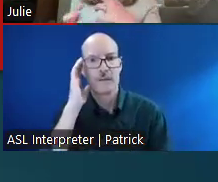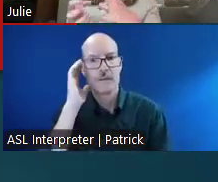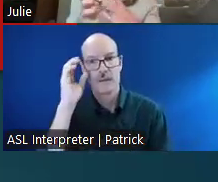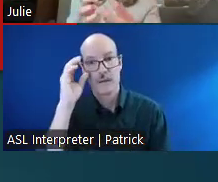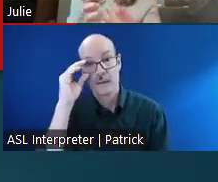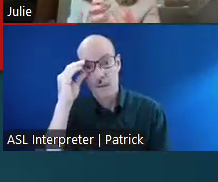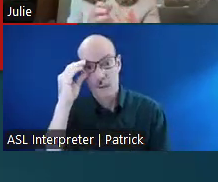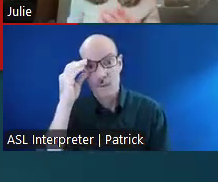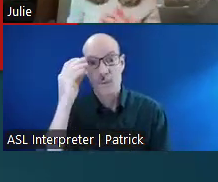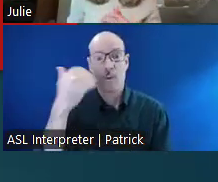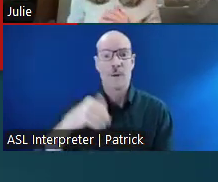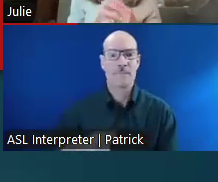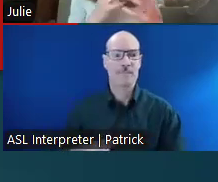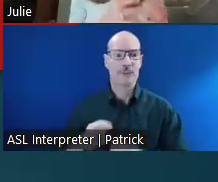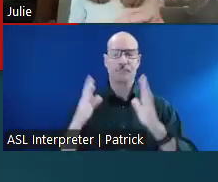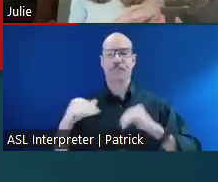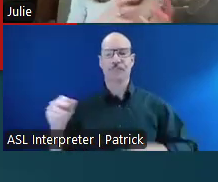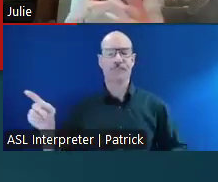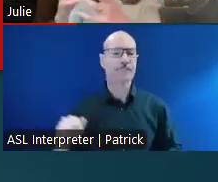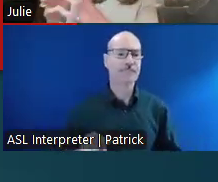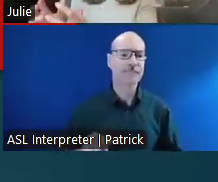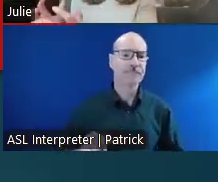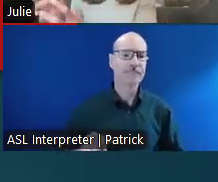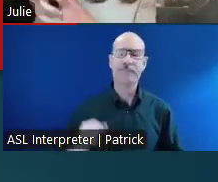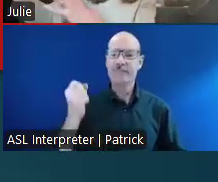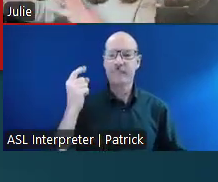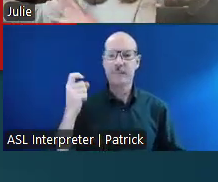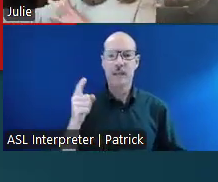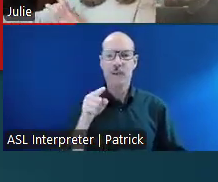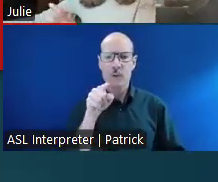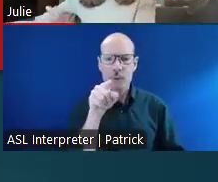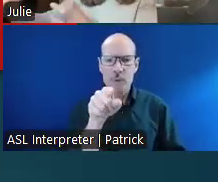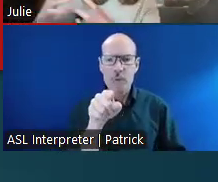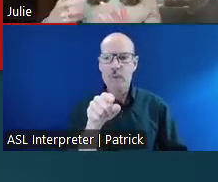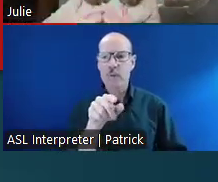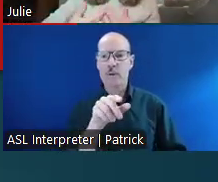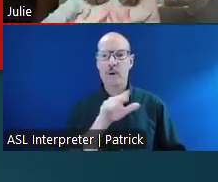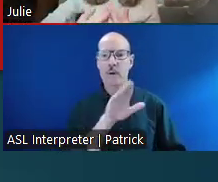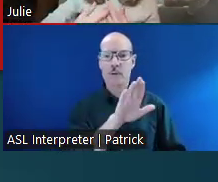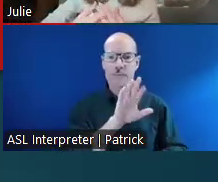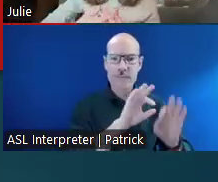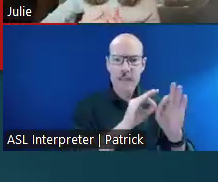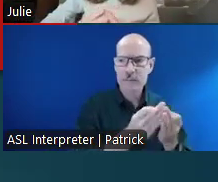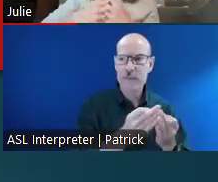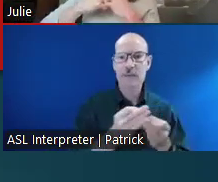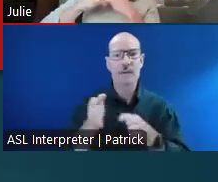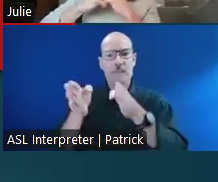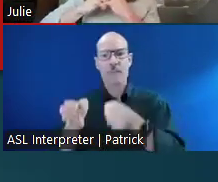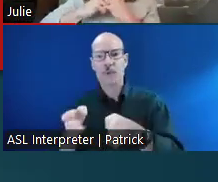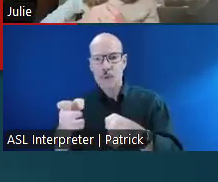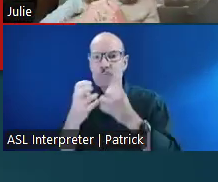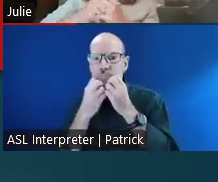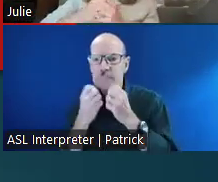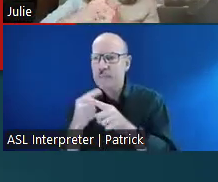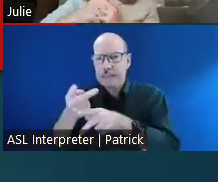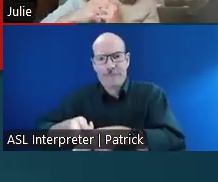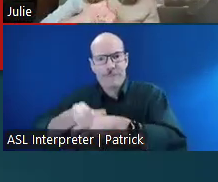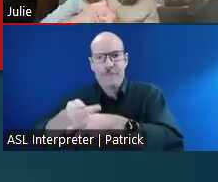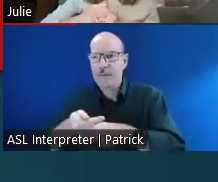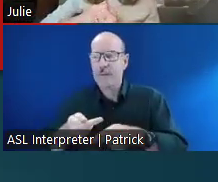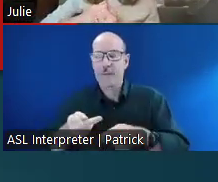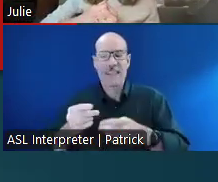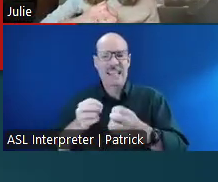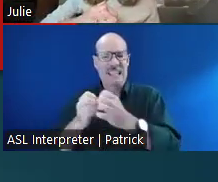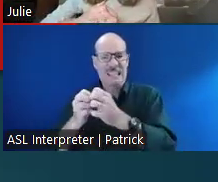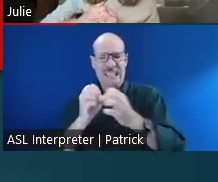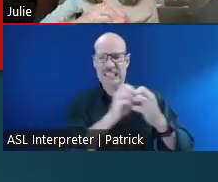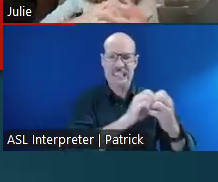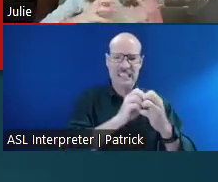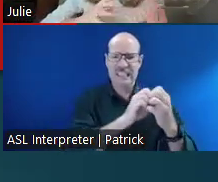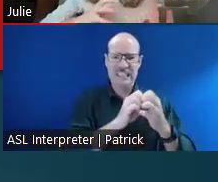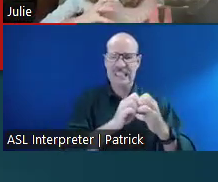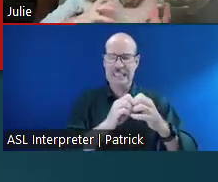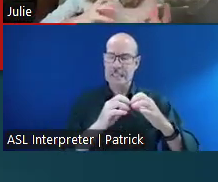As I mentioned just a moment, the tension between you, your family, your loved one can be pretty significant, and really causes a lot of stress.